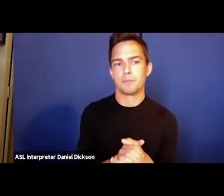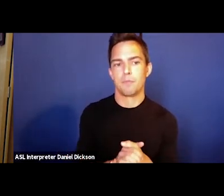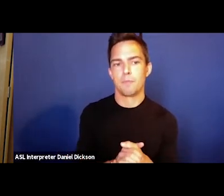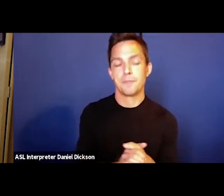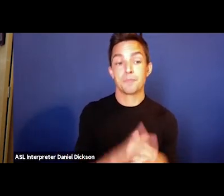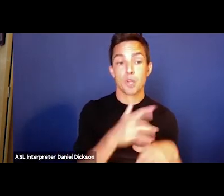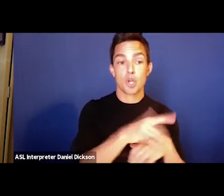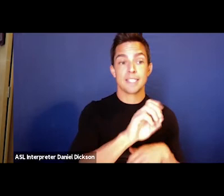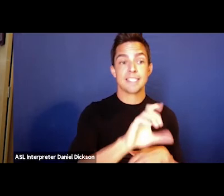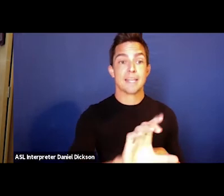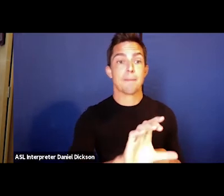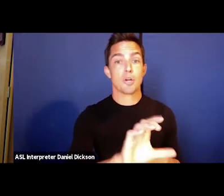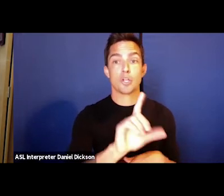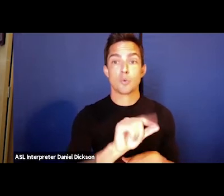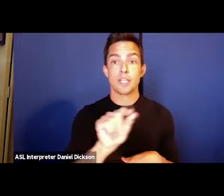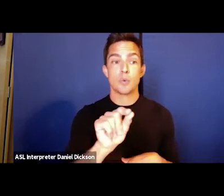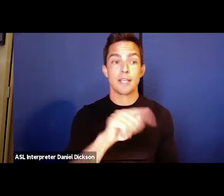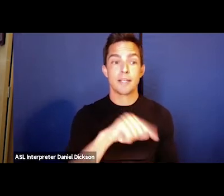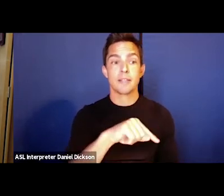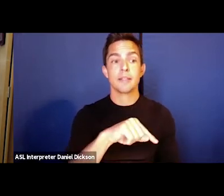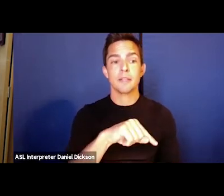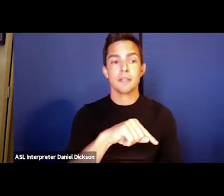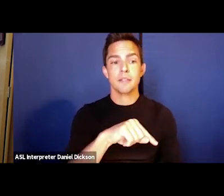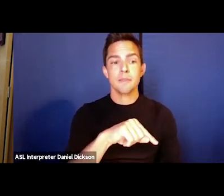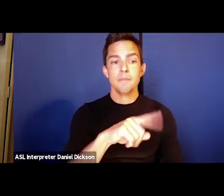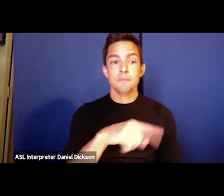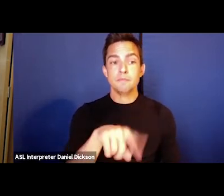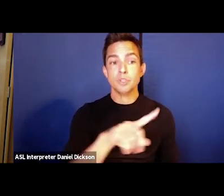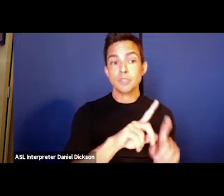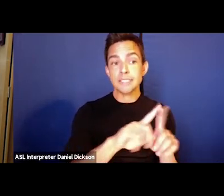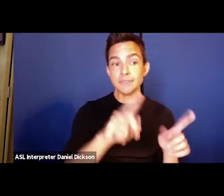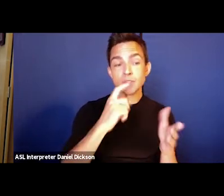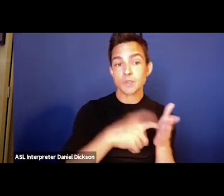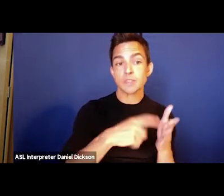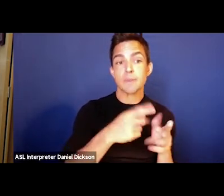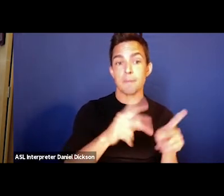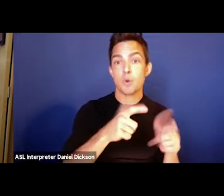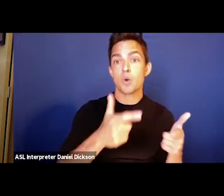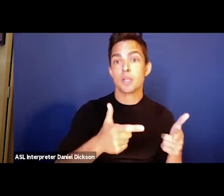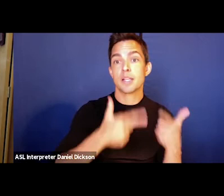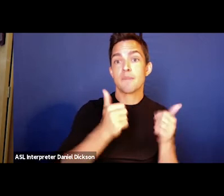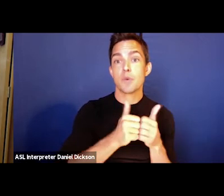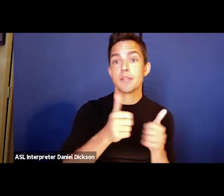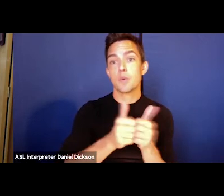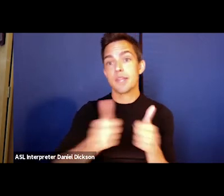2020 those differences between people with and without disabilities were no longer present